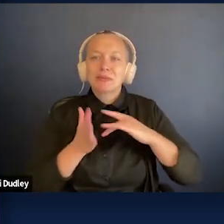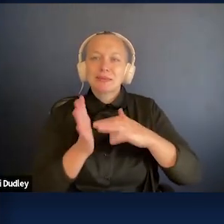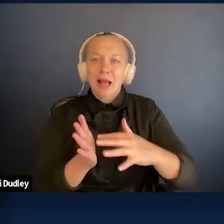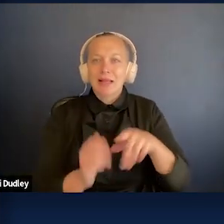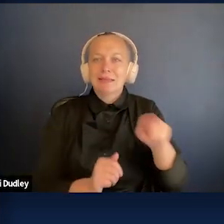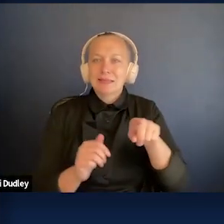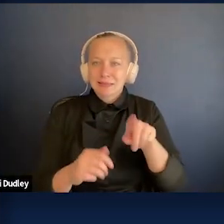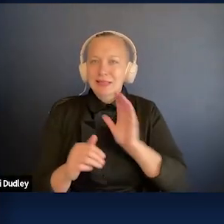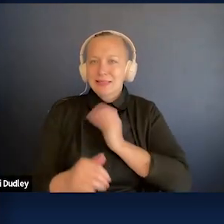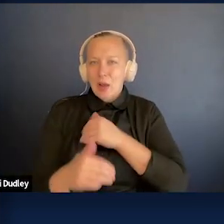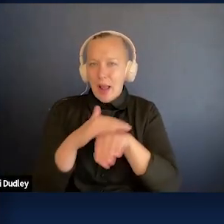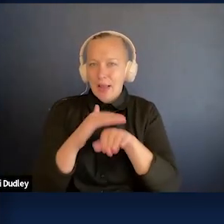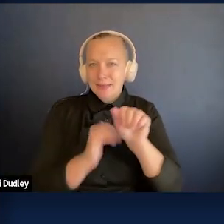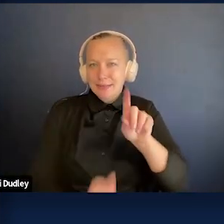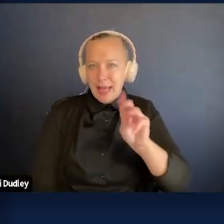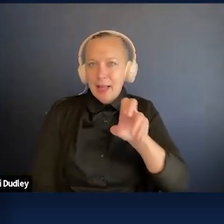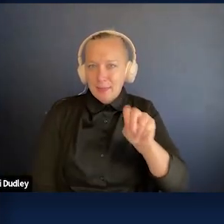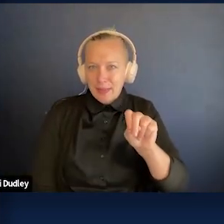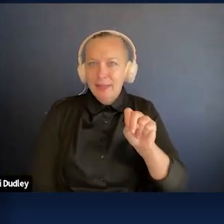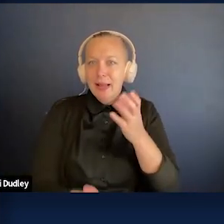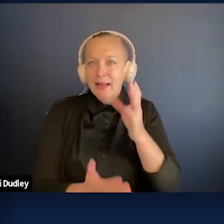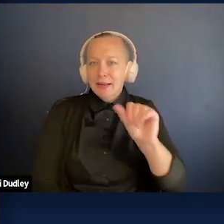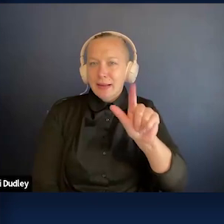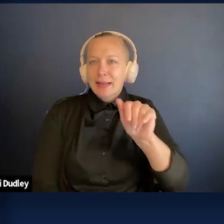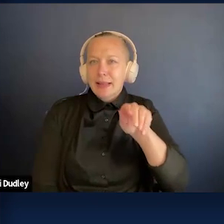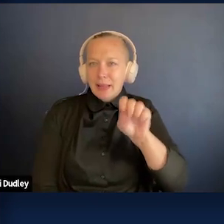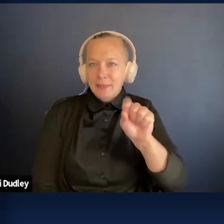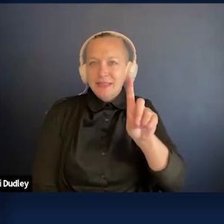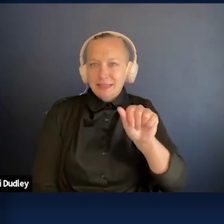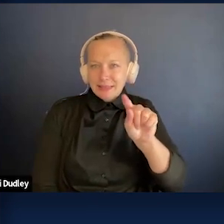to be included in the study for CP, they had to have at least one year of continuous enrollment.